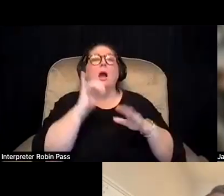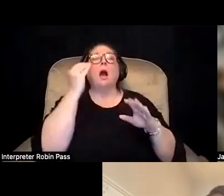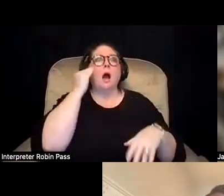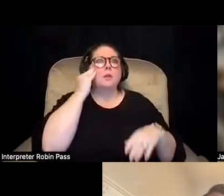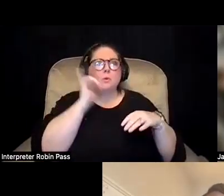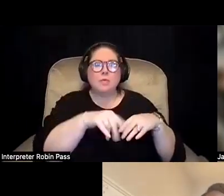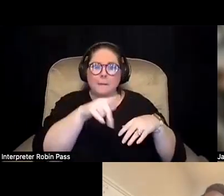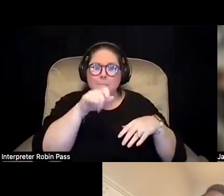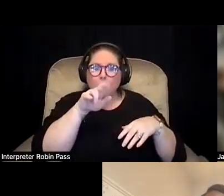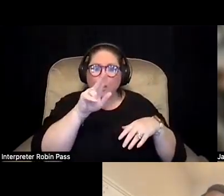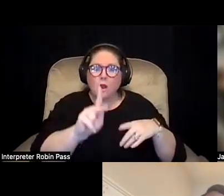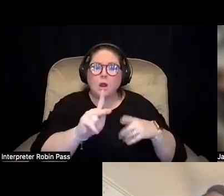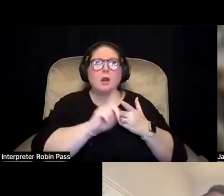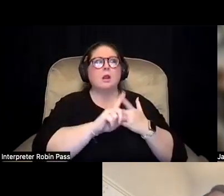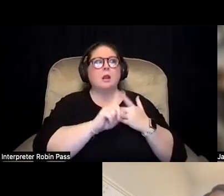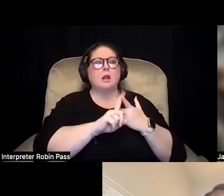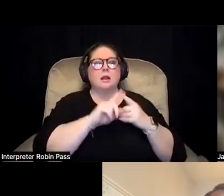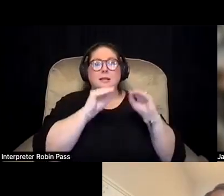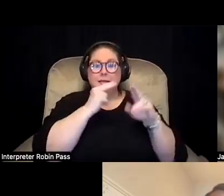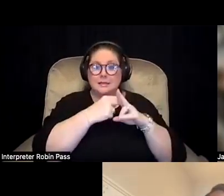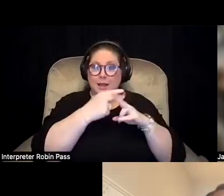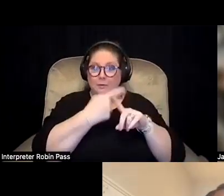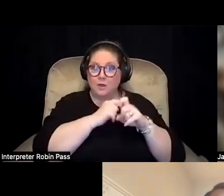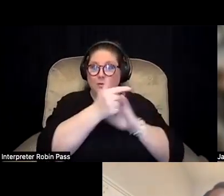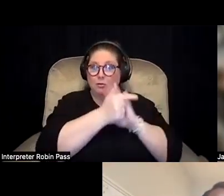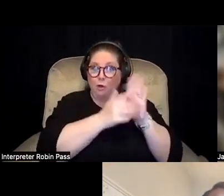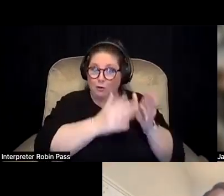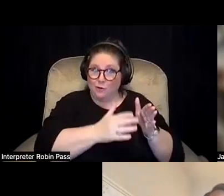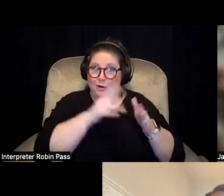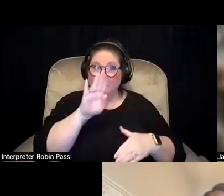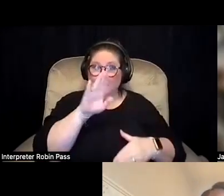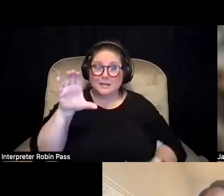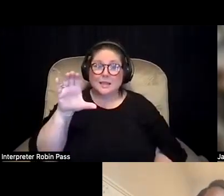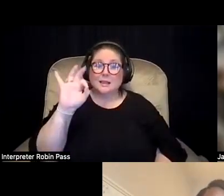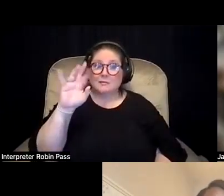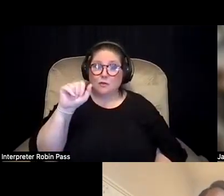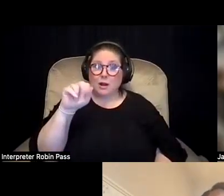a park named after a lawyer uh from greenwood bc franklin and they're like i know that park i i've